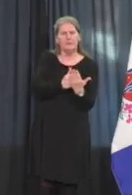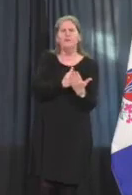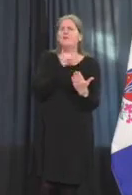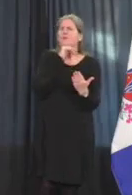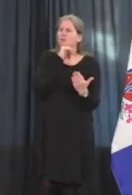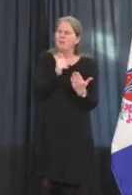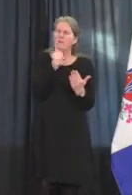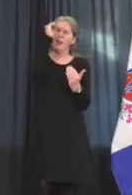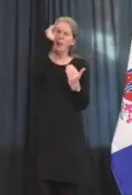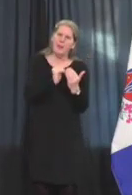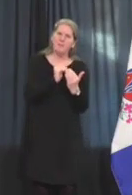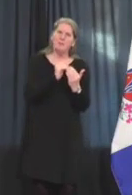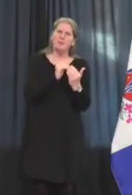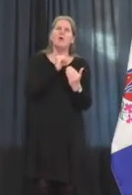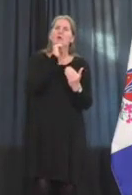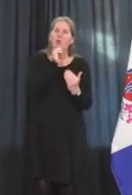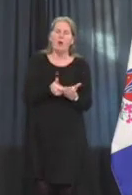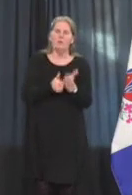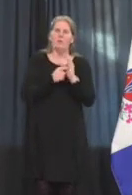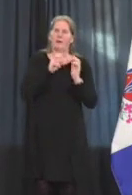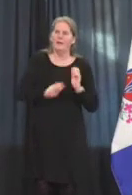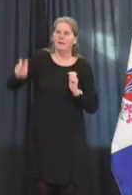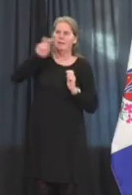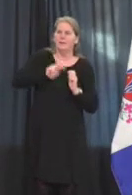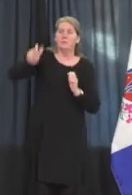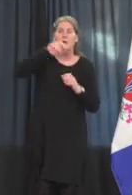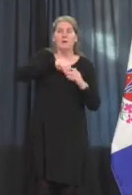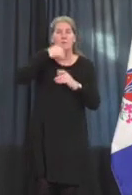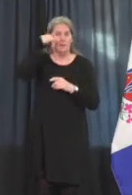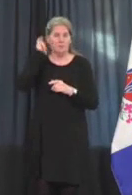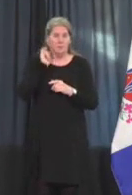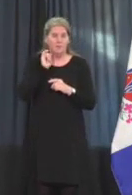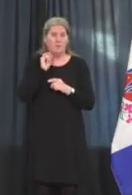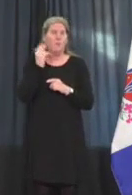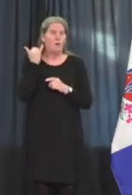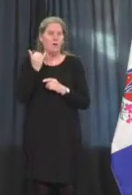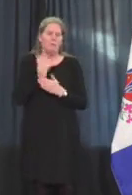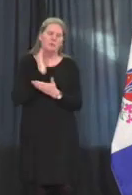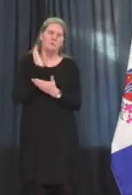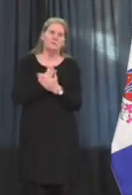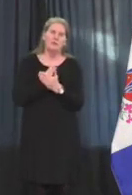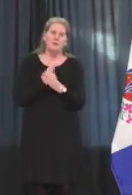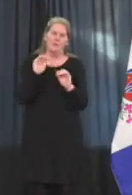YUKON COMMUNITIES IN ORDER TO REDUCE THE POTENTIAL FOR SPREAD TO OUR MOST VULNERABLE RURAL